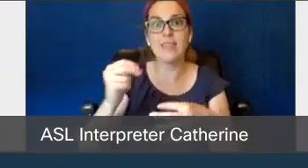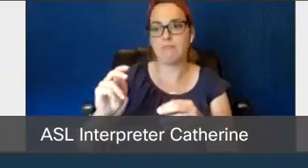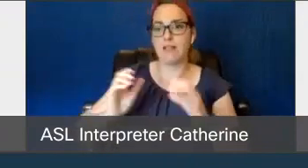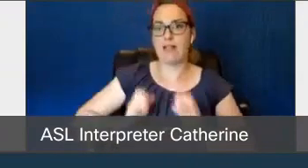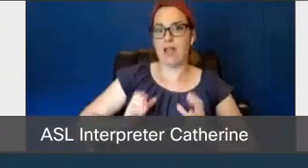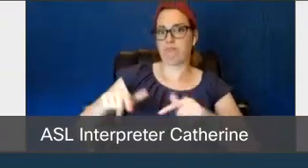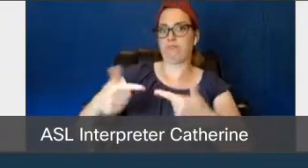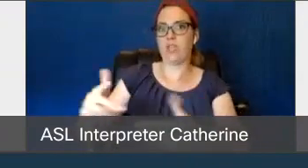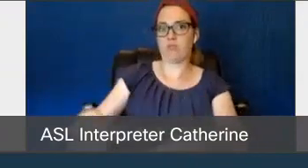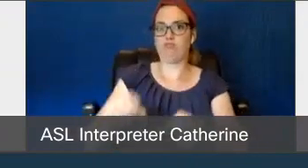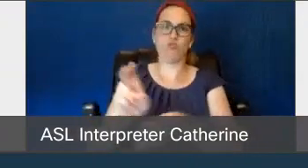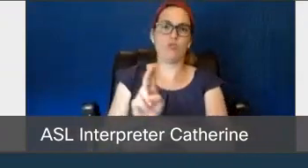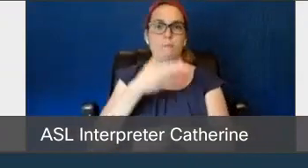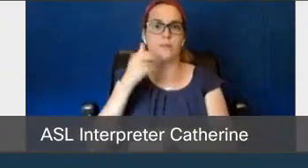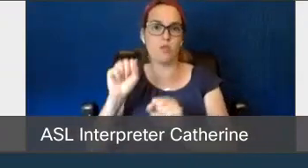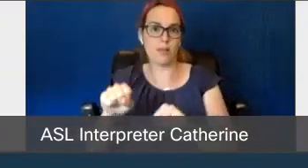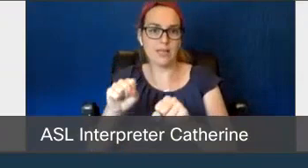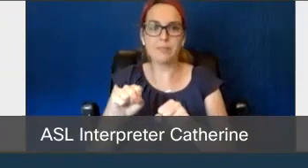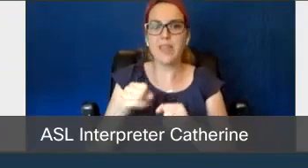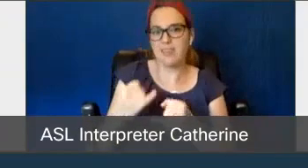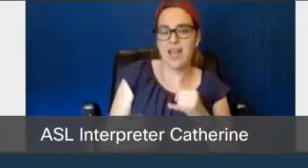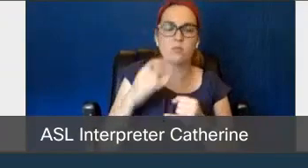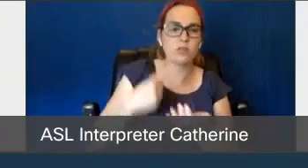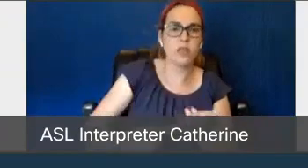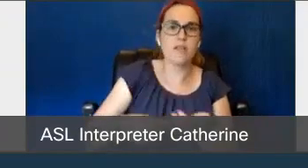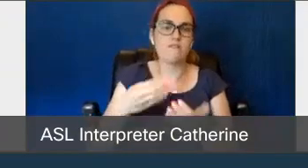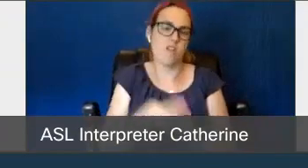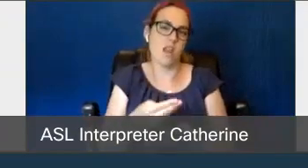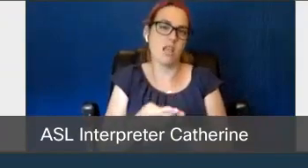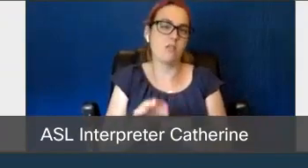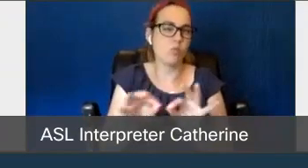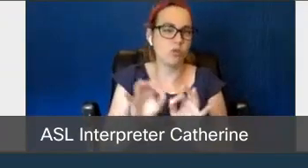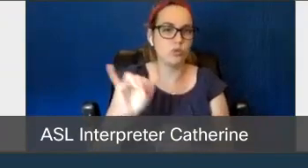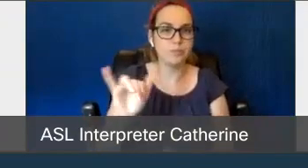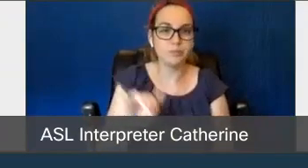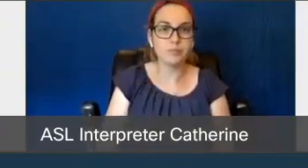Obviously, funding is greatly important and we'll talk about that too at length. Let me talk to you about the Buffalo Opioid